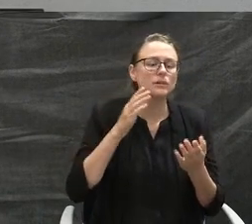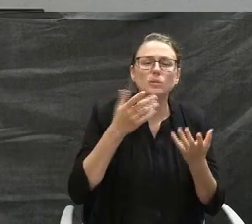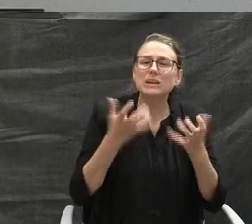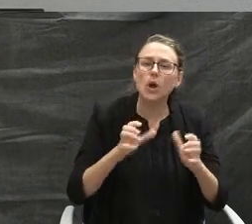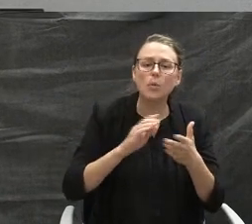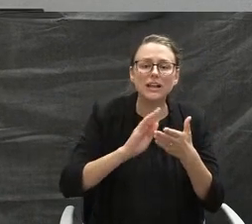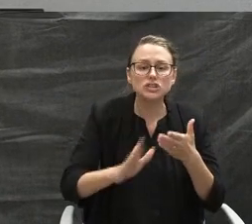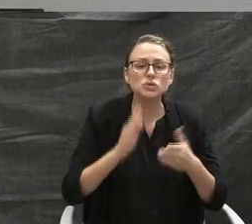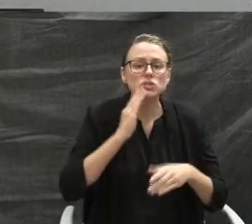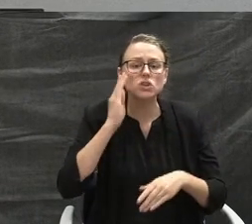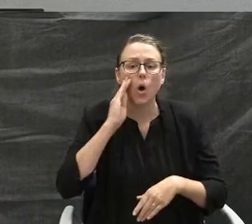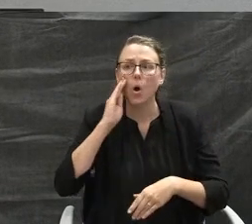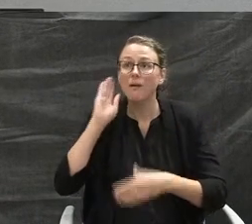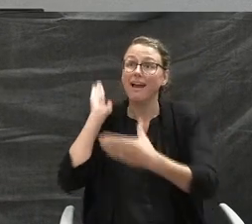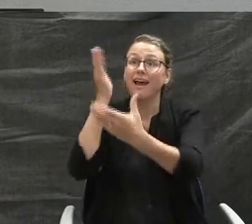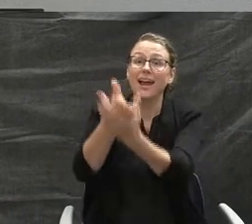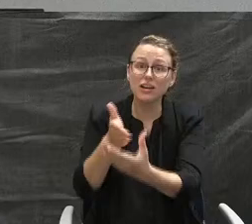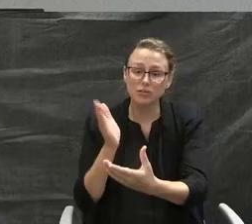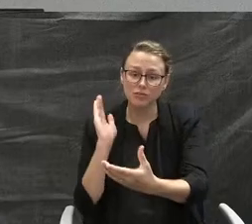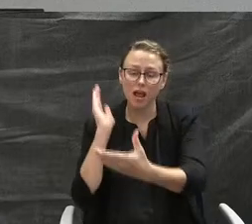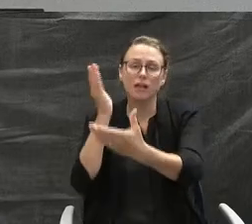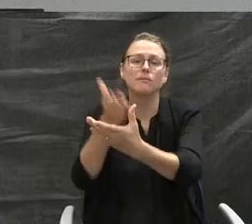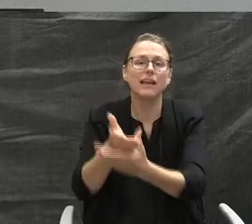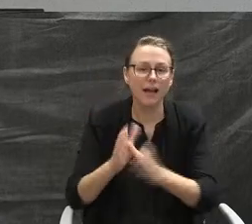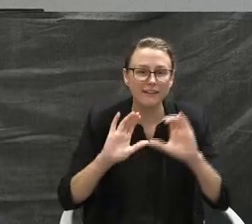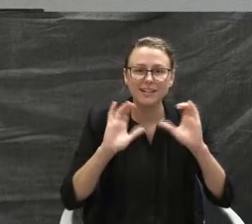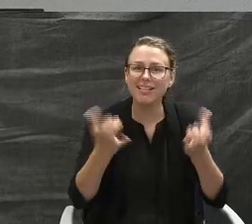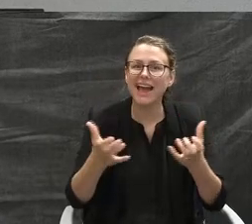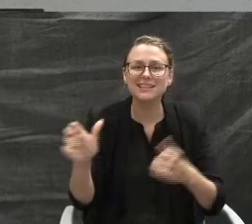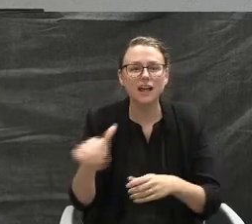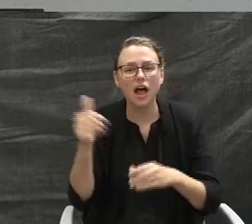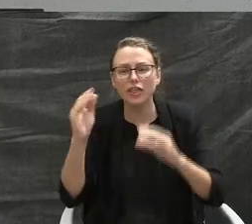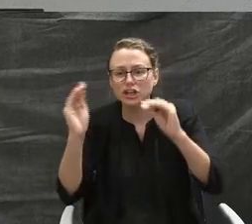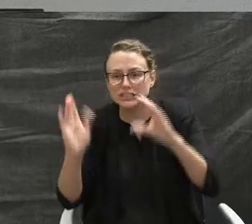home interrupting a class of another of a teacher who is